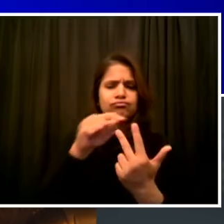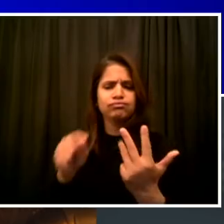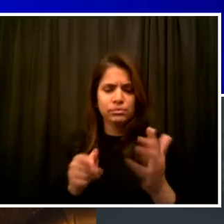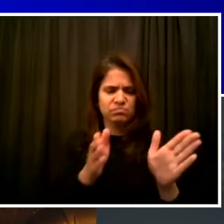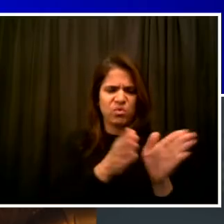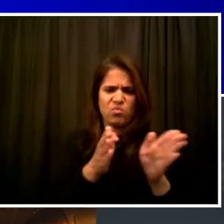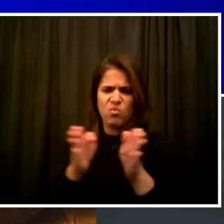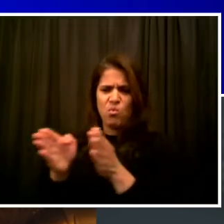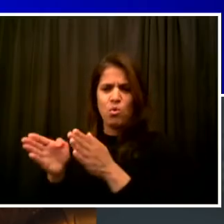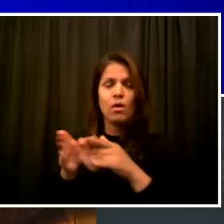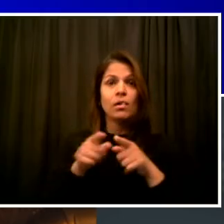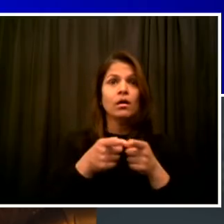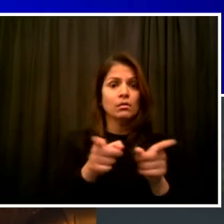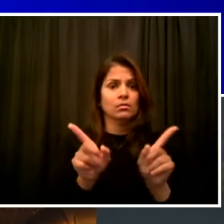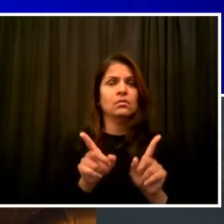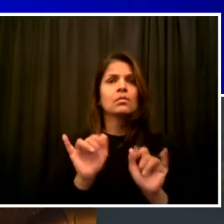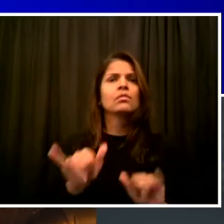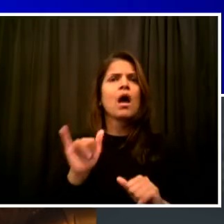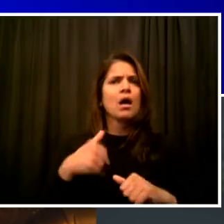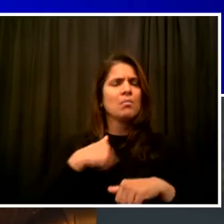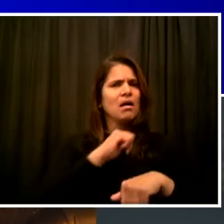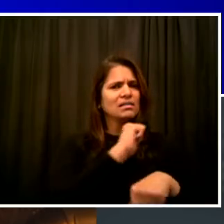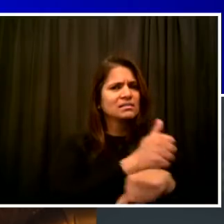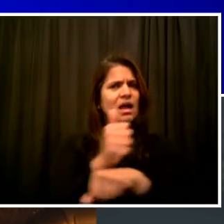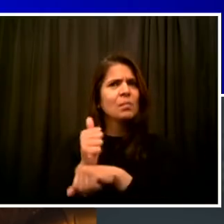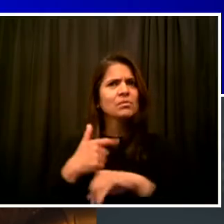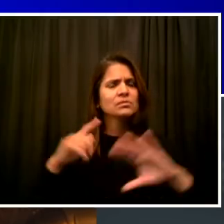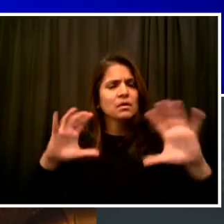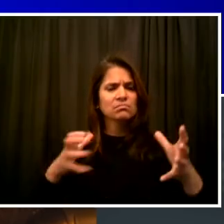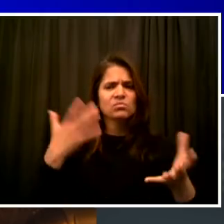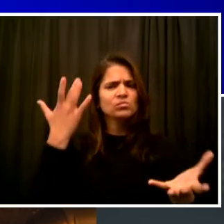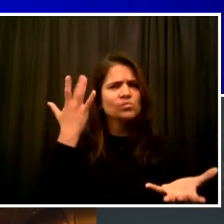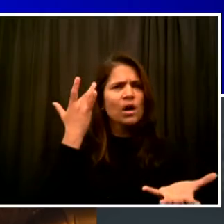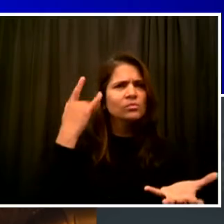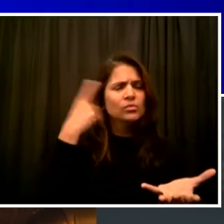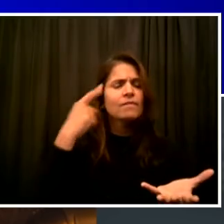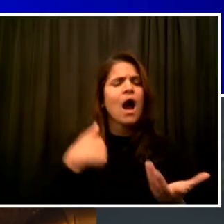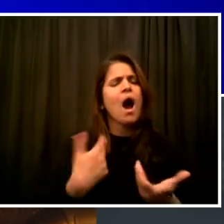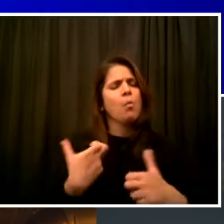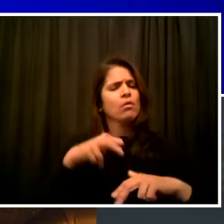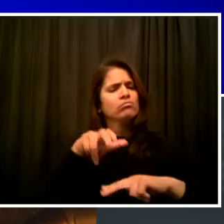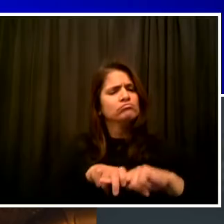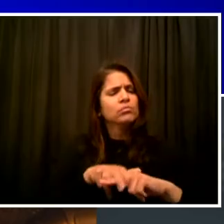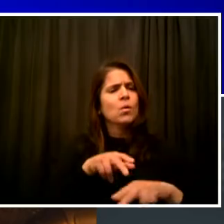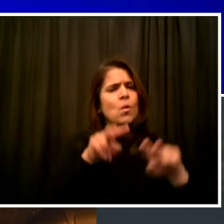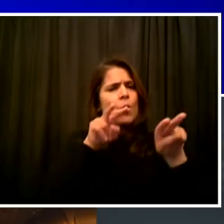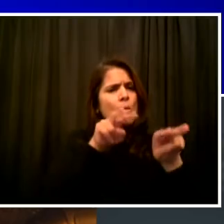COUNCILS BECAUSE WE NEED TO HEAR OMFR PEOPLE WITH PERSPECTIVE. WE NEED TOE HAR WHAT THEY'RE GOI NGTHROUGH.